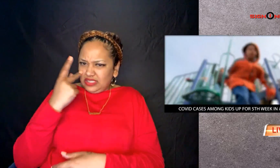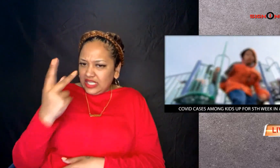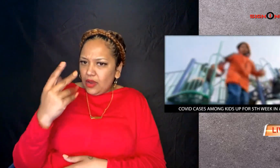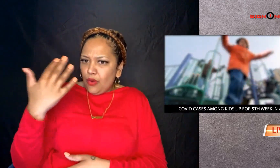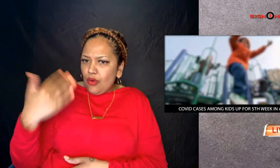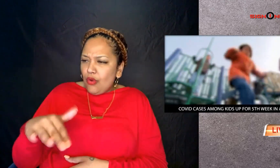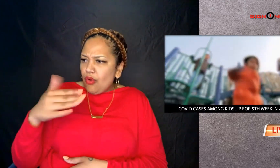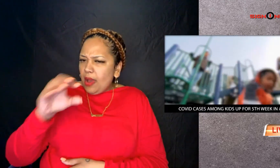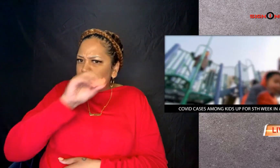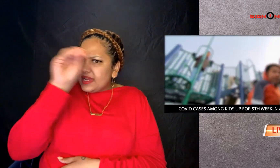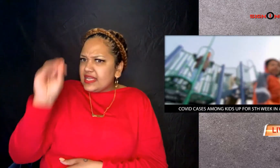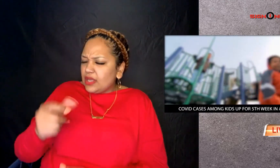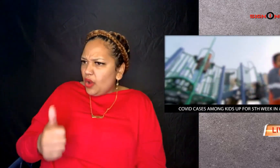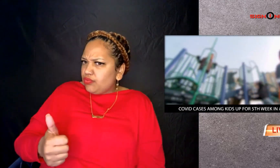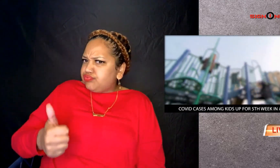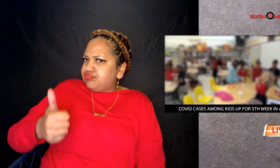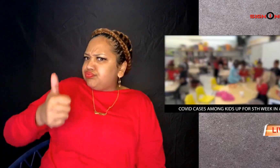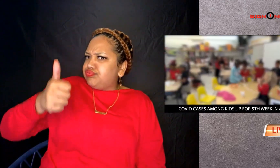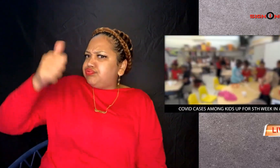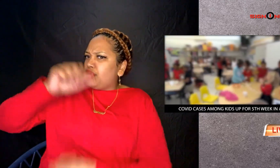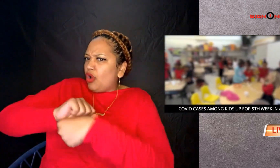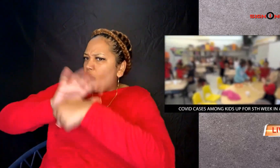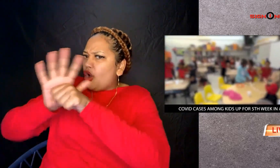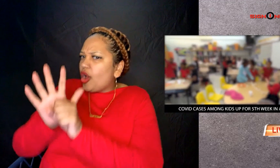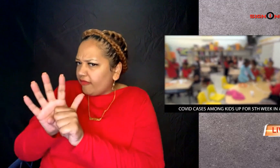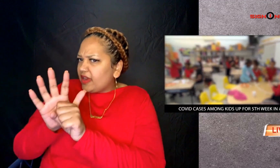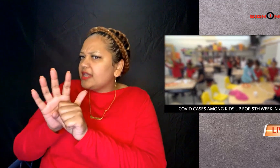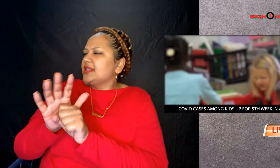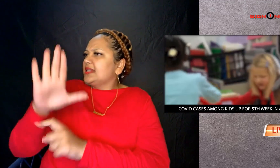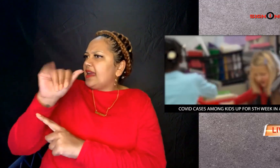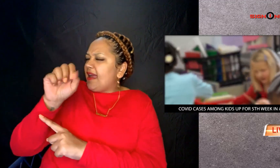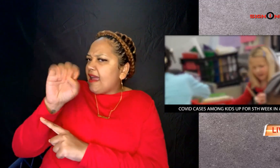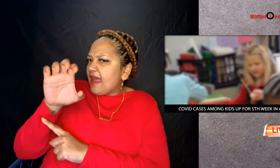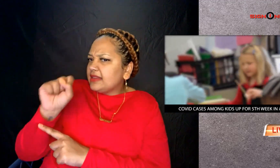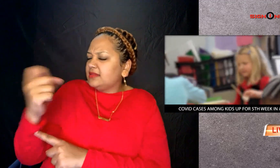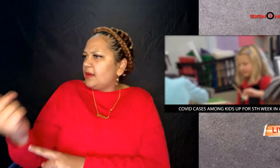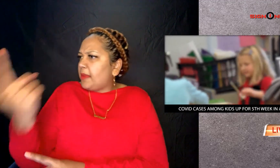according to the American Academy of Pediatrics health officials are once again seeing an